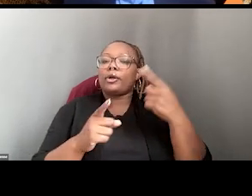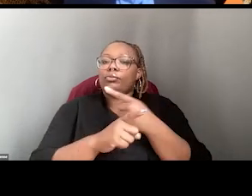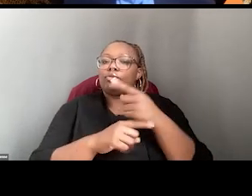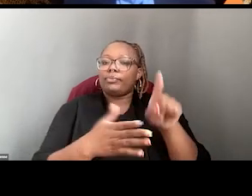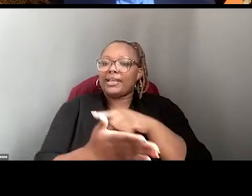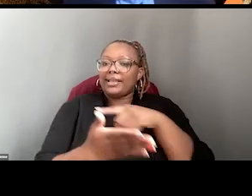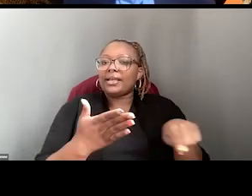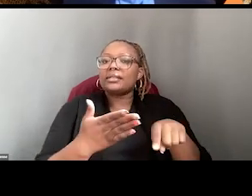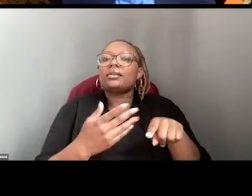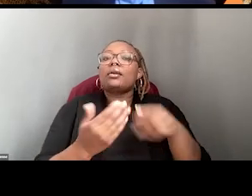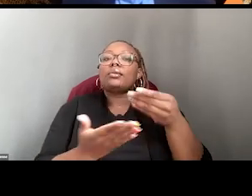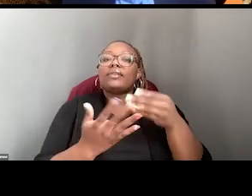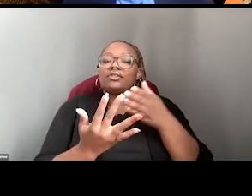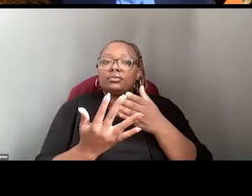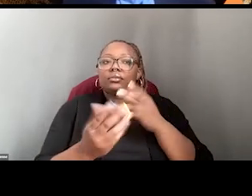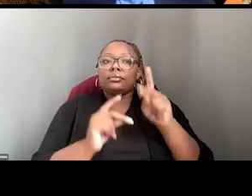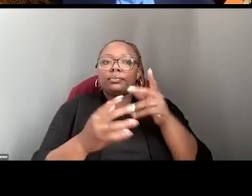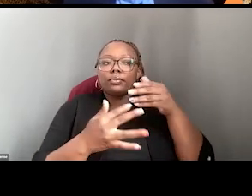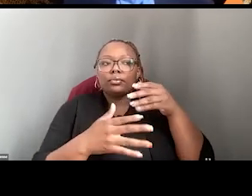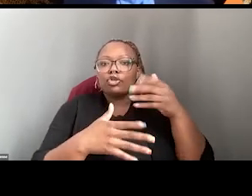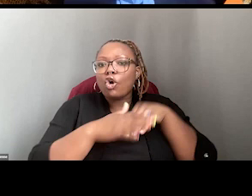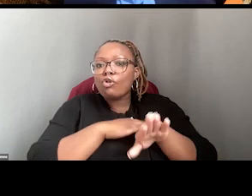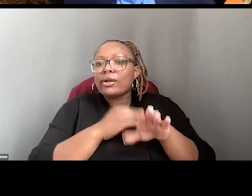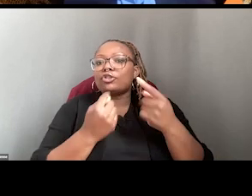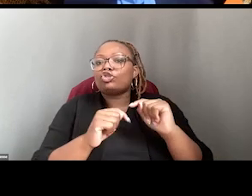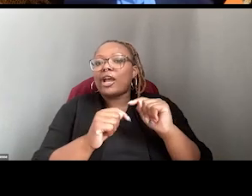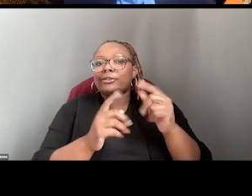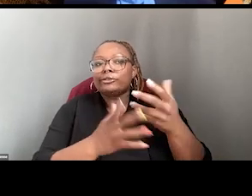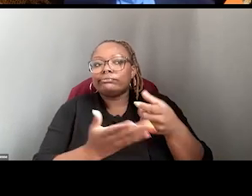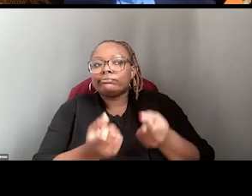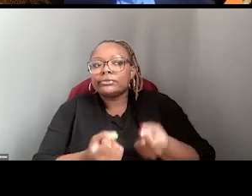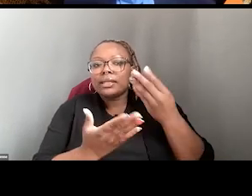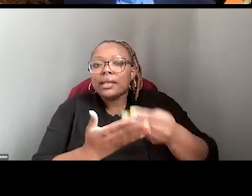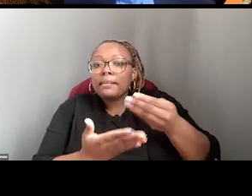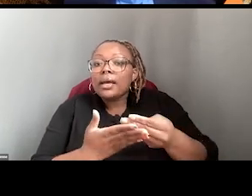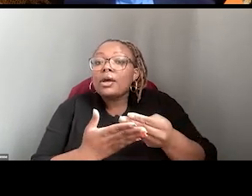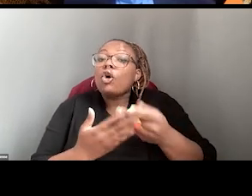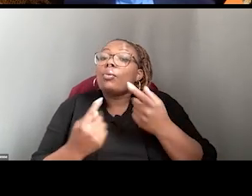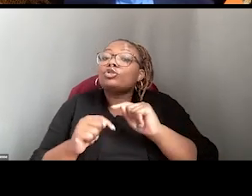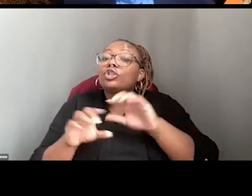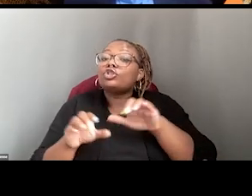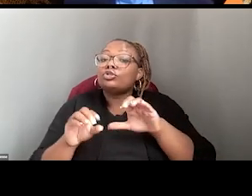down funds, or whenever you're trying to do a no-cost extension it will tell you that there are funds that are about to cancel.